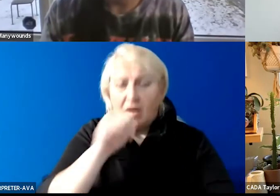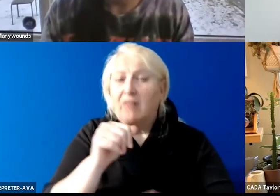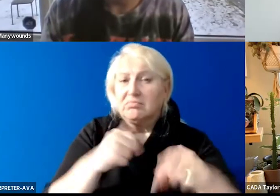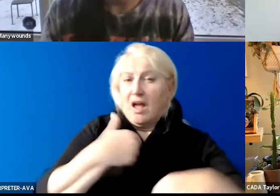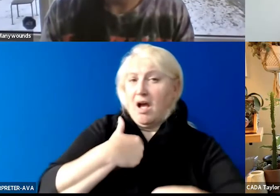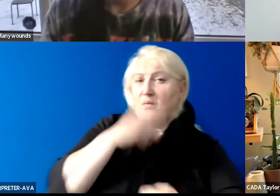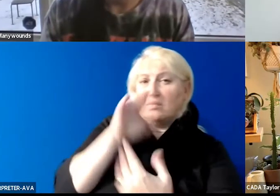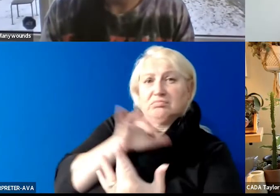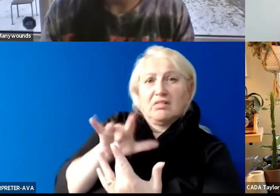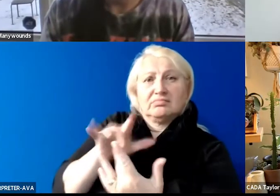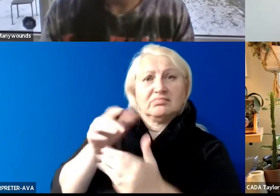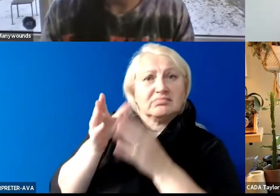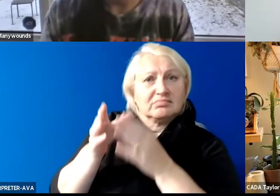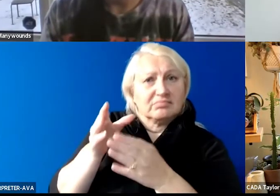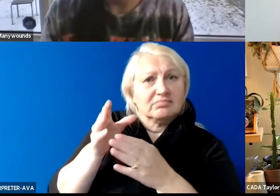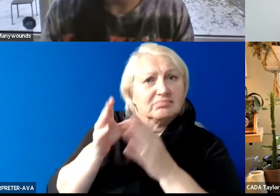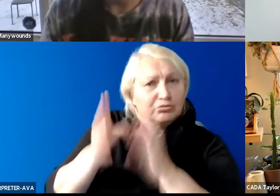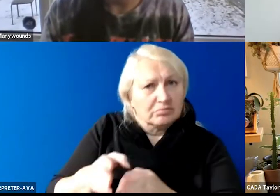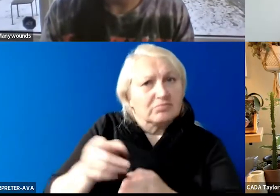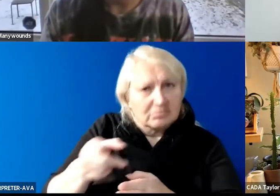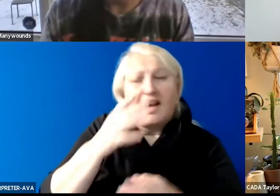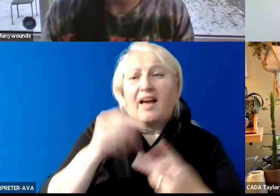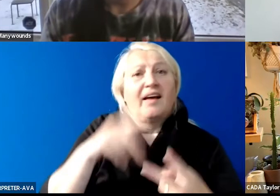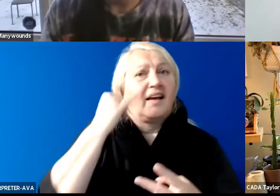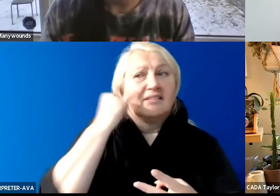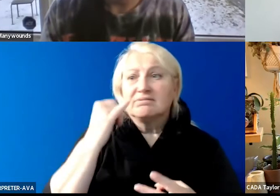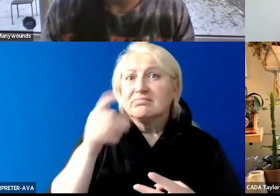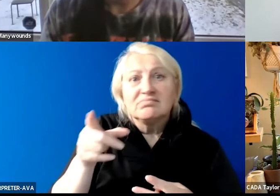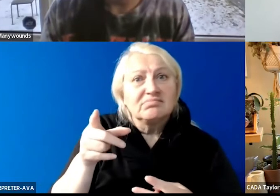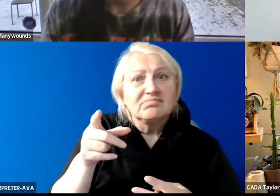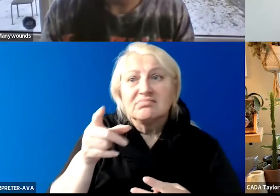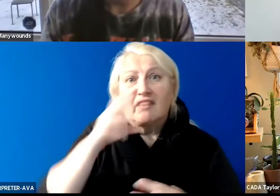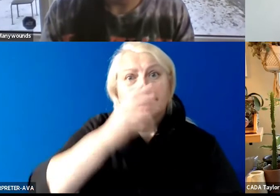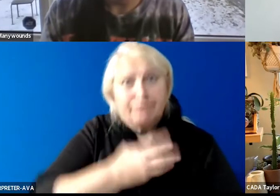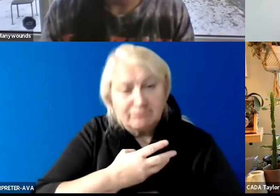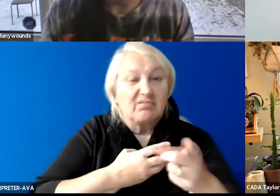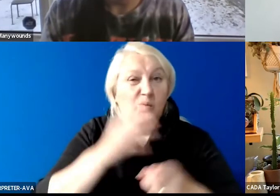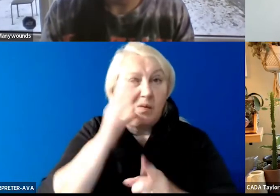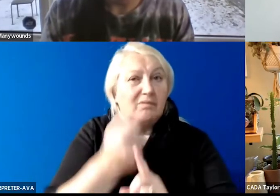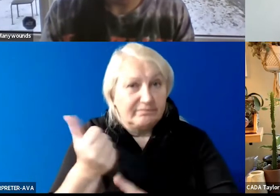removed from the discussion. So yes, I'm available here. I've labelled myself as CADA Taylor Poitras